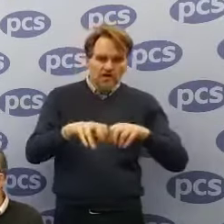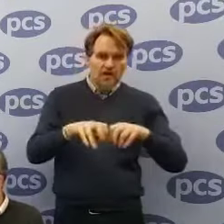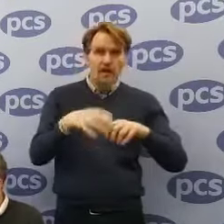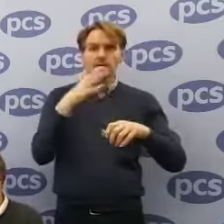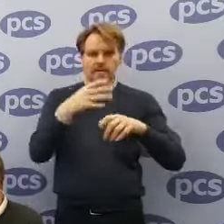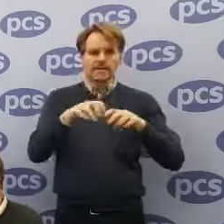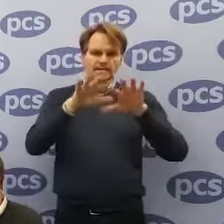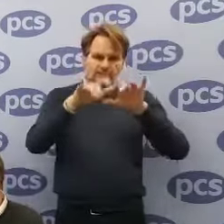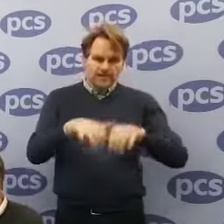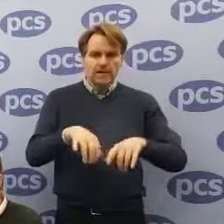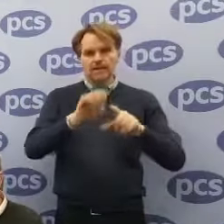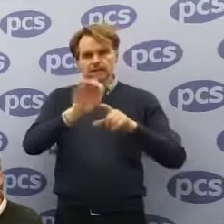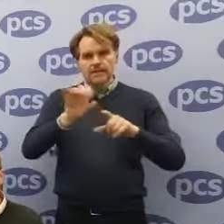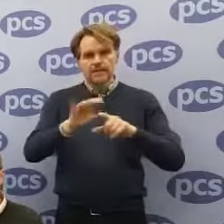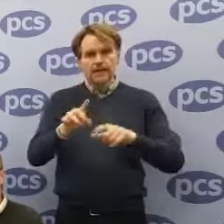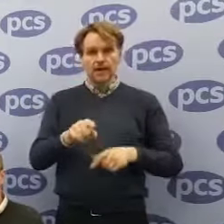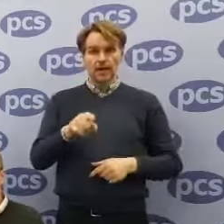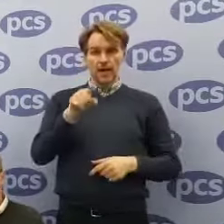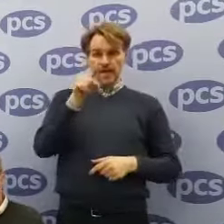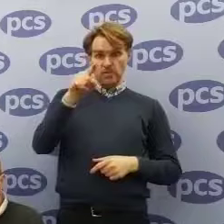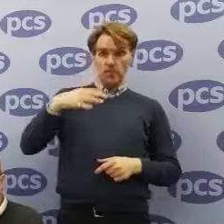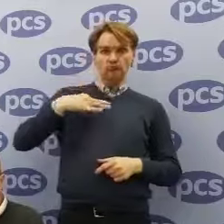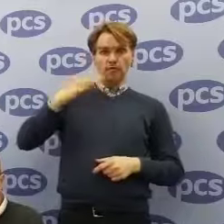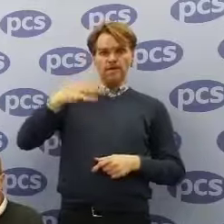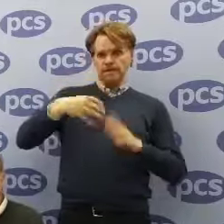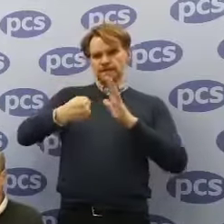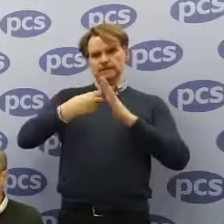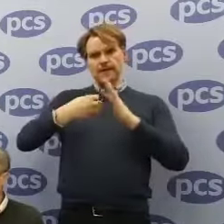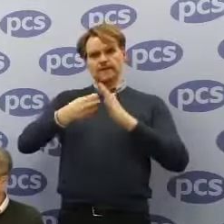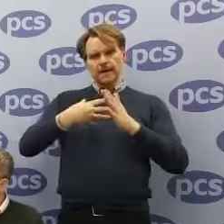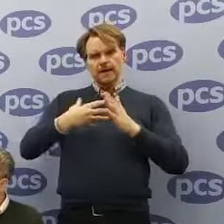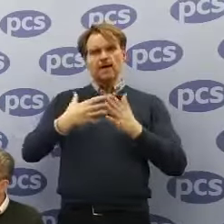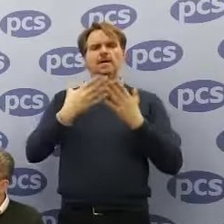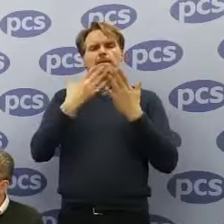your response from your branch get involved so that when we meet in